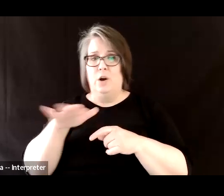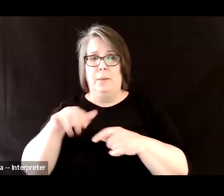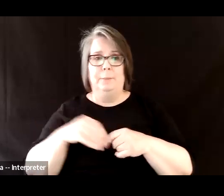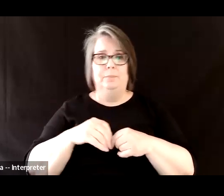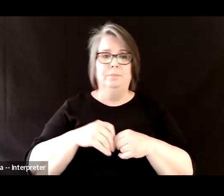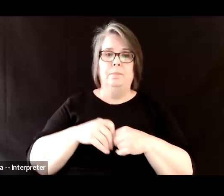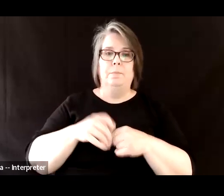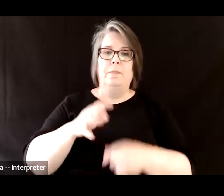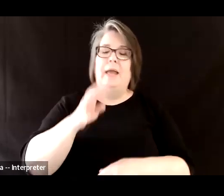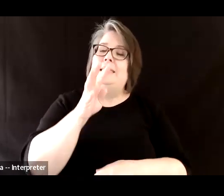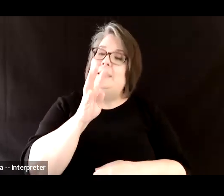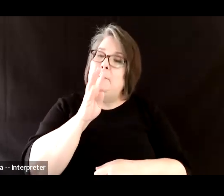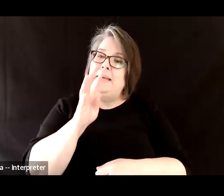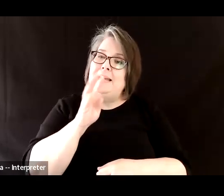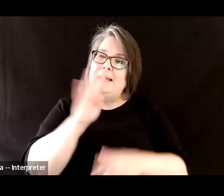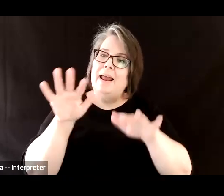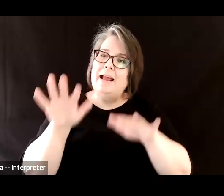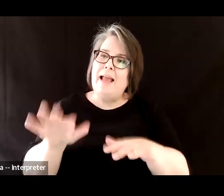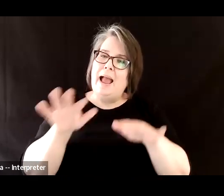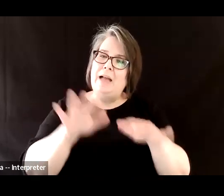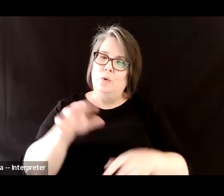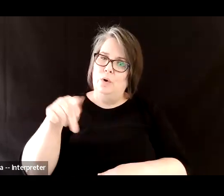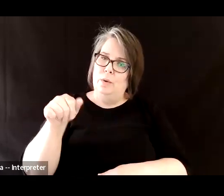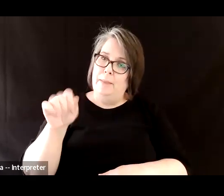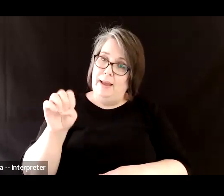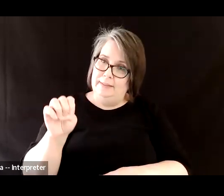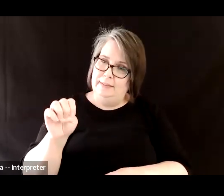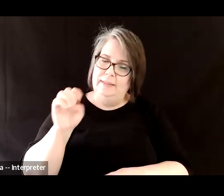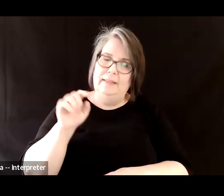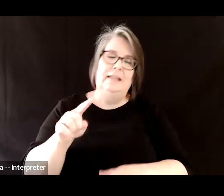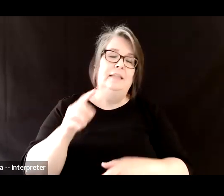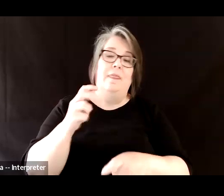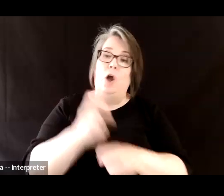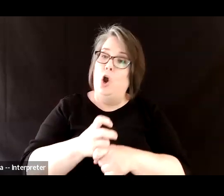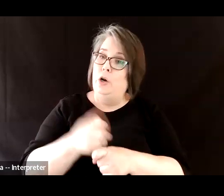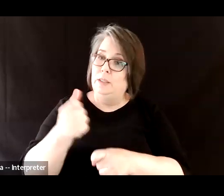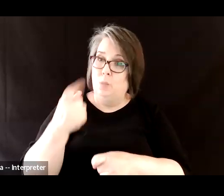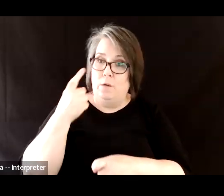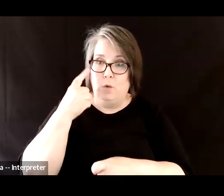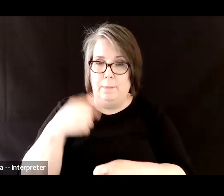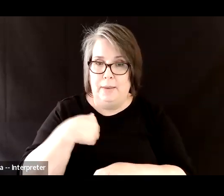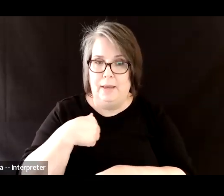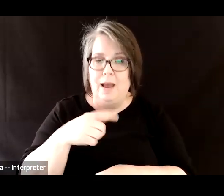Speak at a casual pace. This is probably the hardest one for me. I probably put this in here as